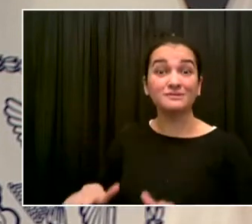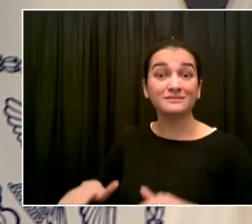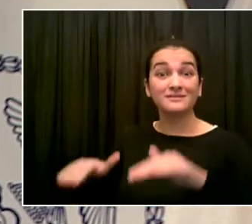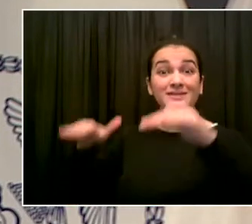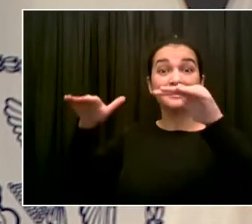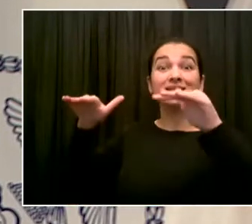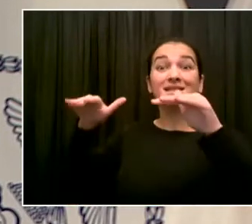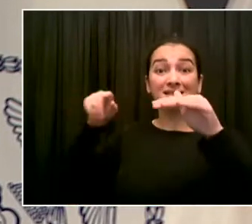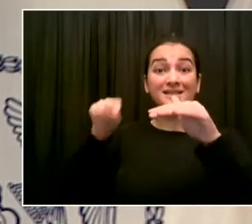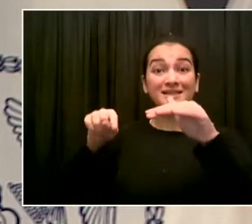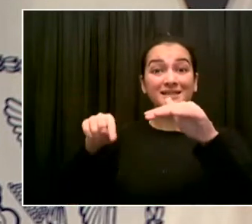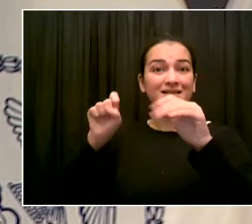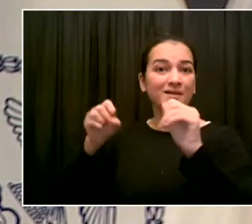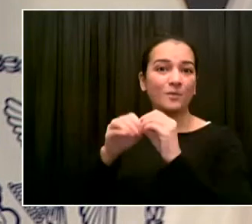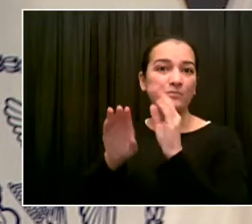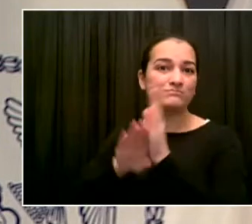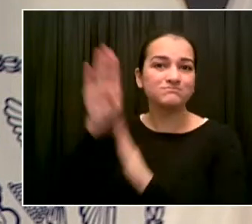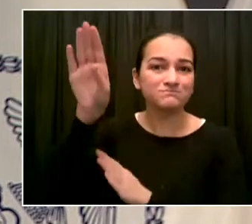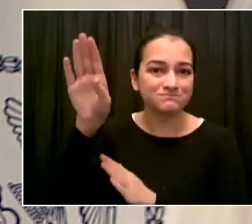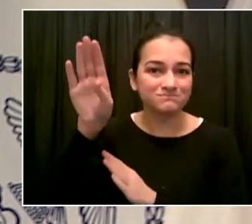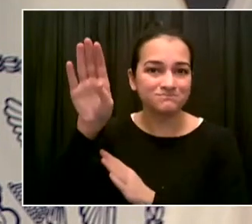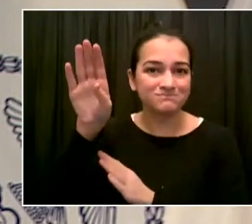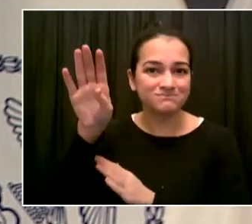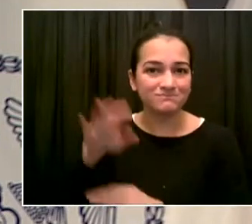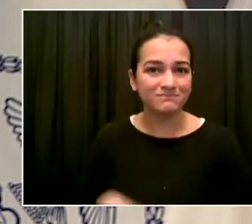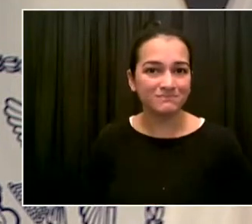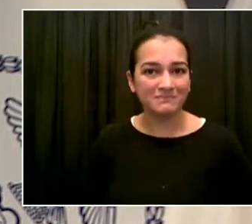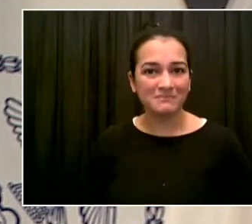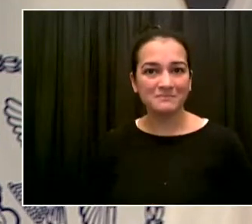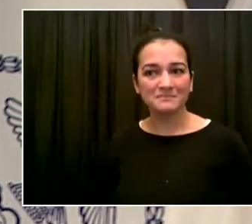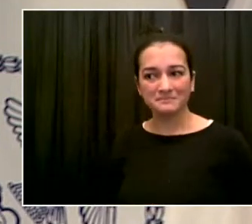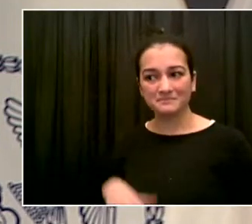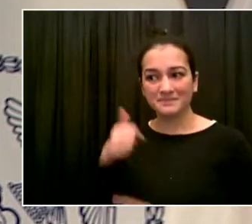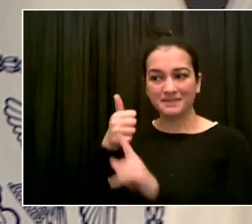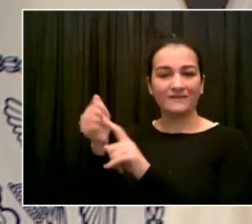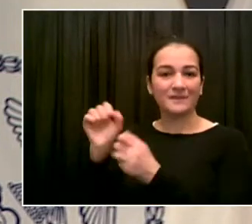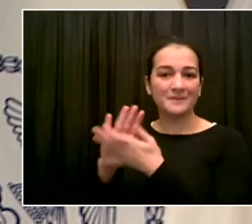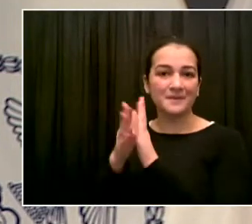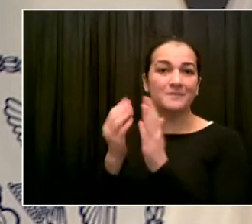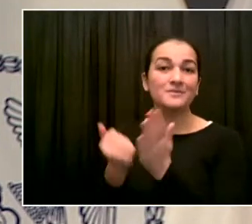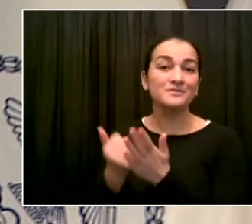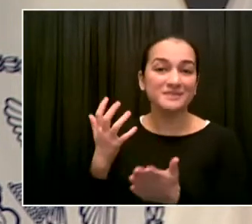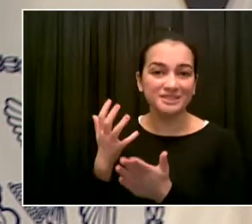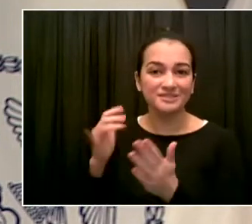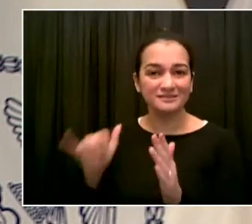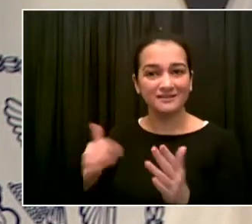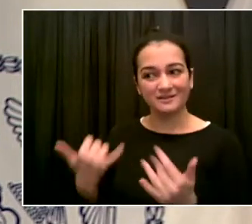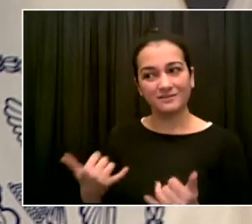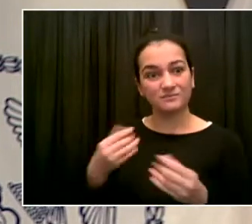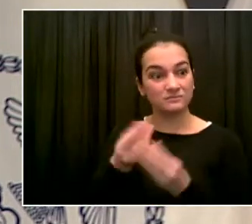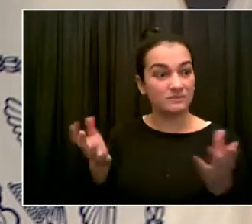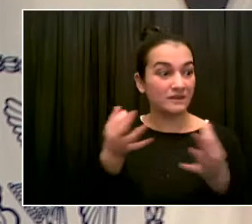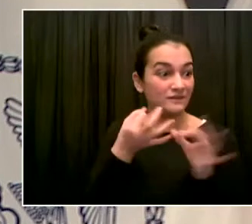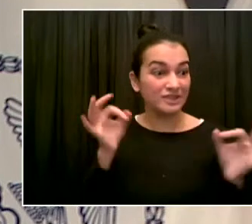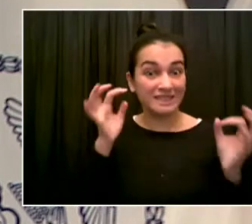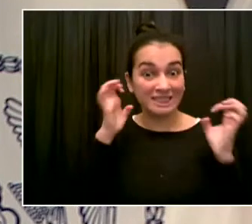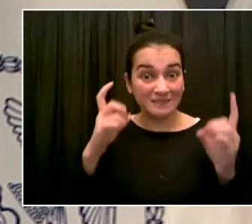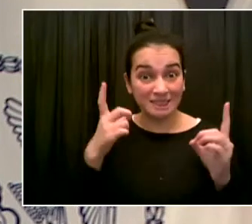OF POVERTY. AP FOR ALL IS ANOTHER EXAMPLE OF ADVCANED PLACEMENT COURSES THAT WE HAVE